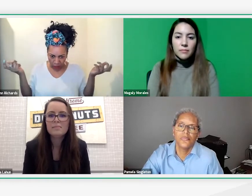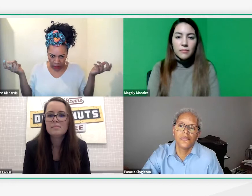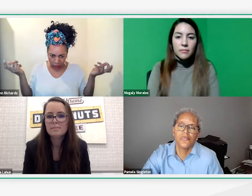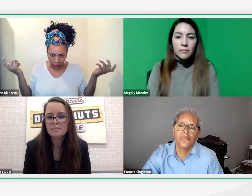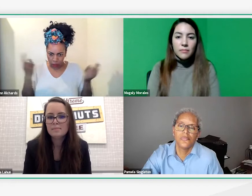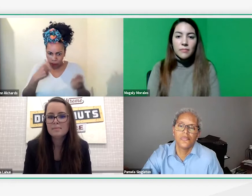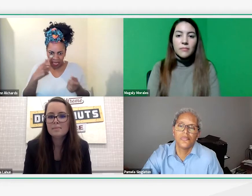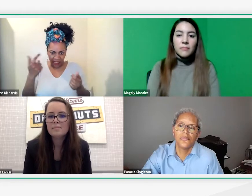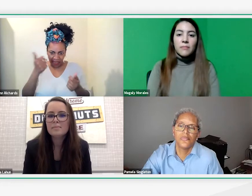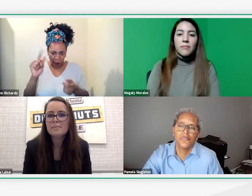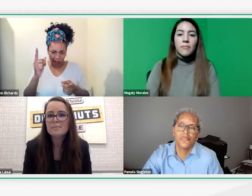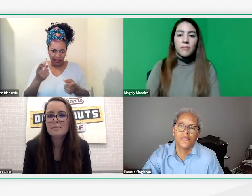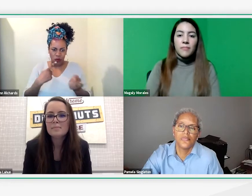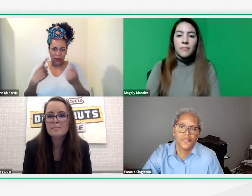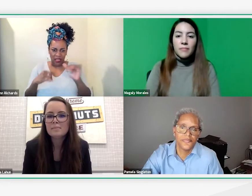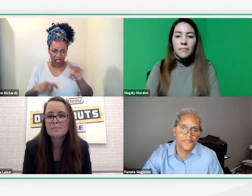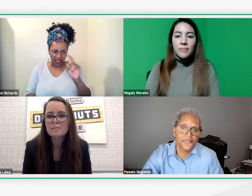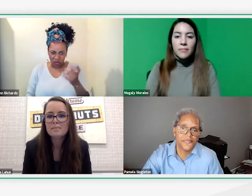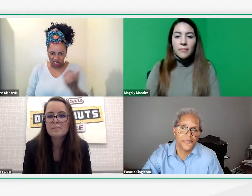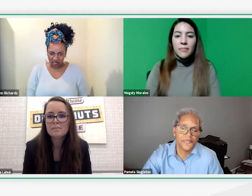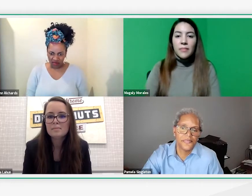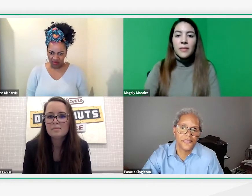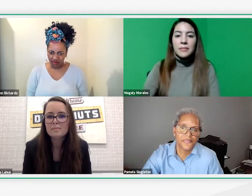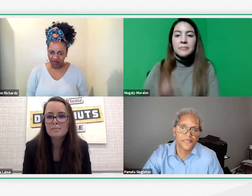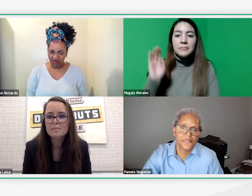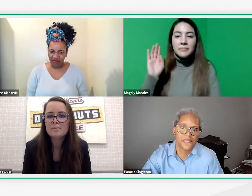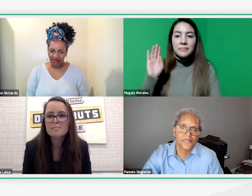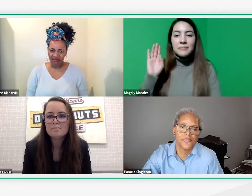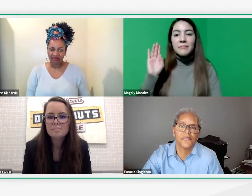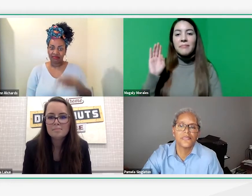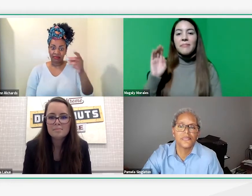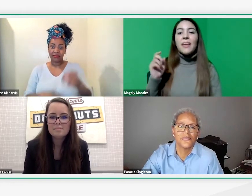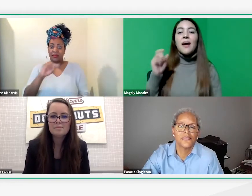0 or 1. What's the difference between the 0 and the 1? Can anyone answer that question?